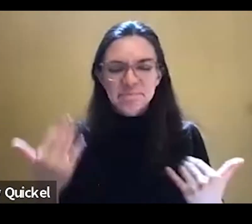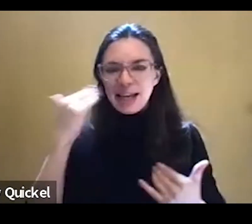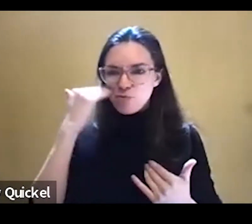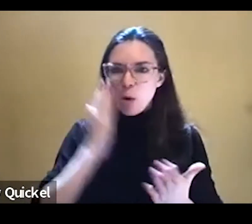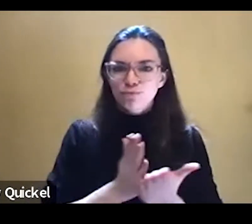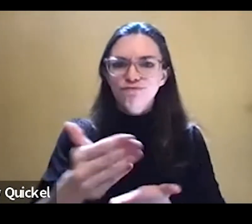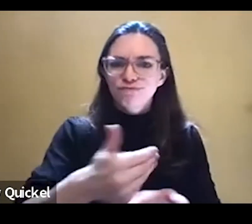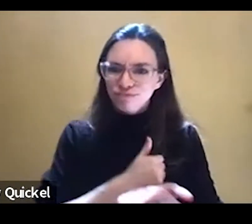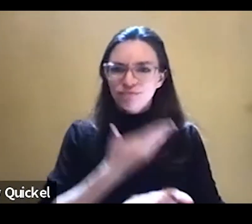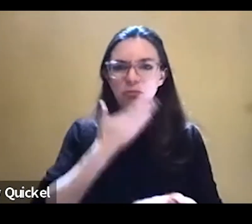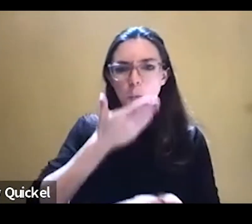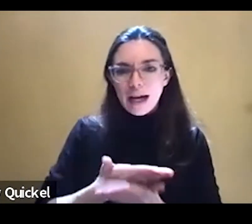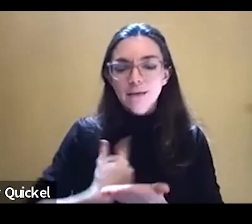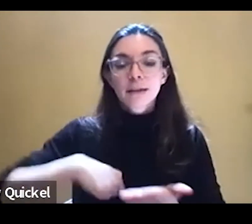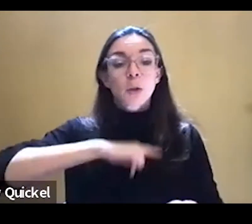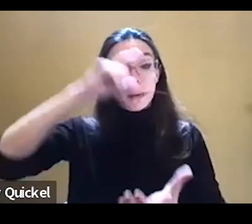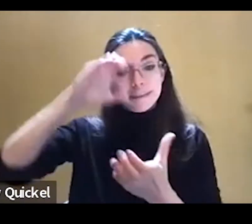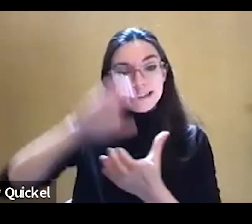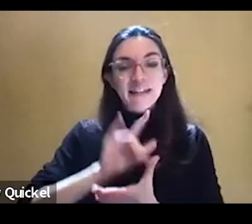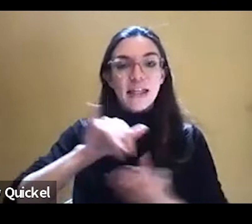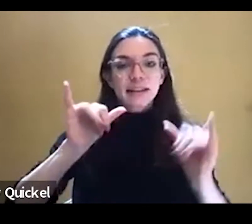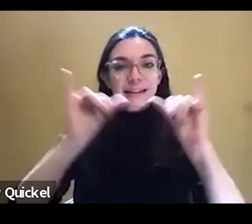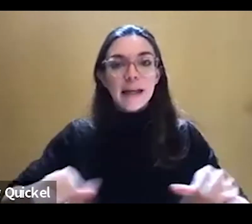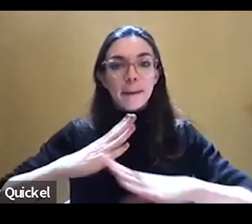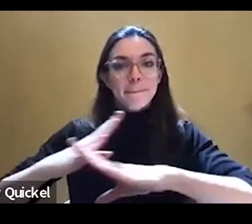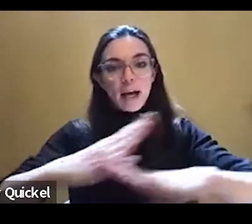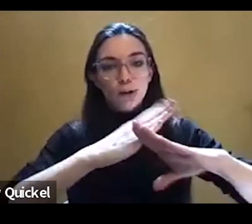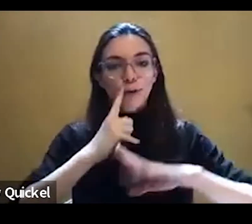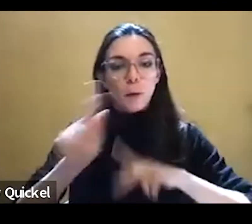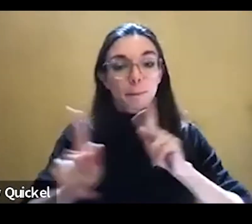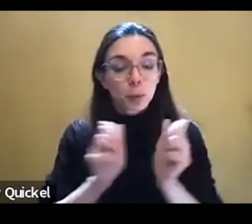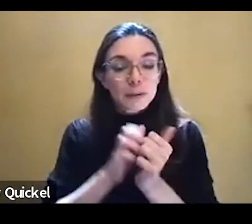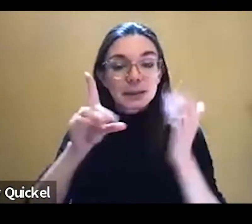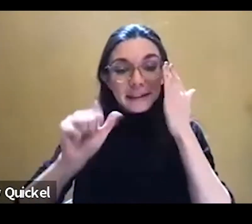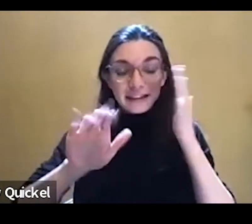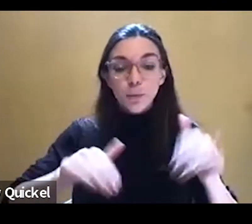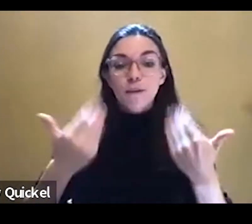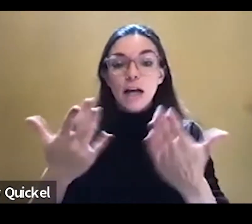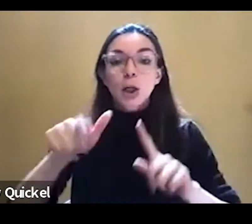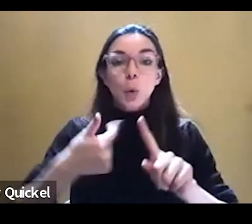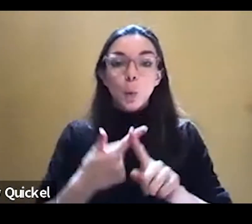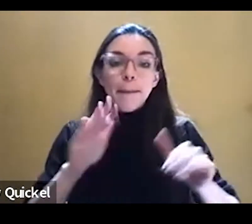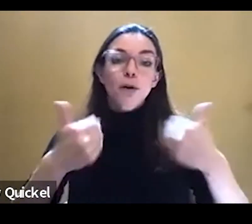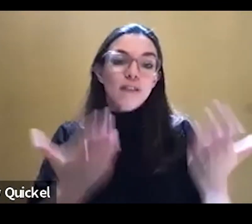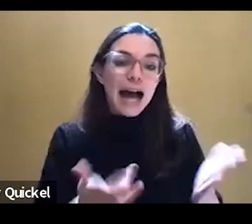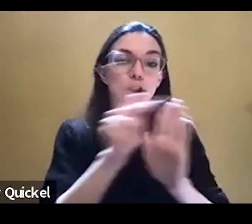believe that part the system barriers for people with disabilities are created when providers, policymakers, and government